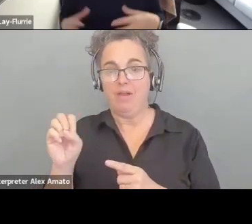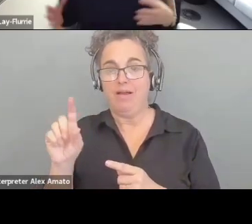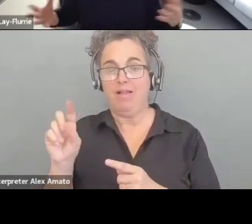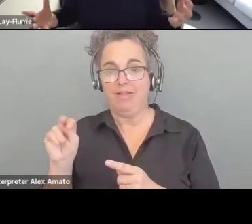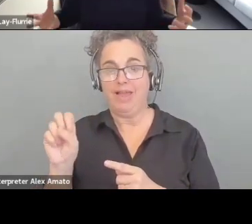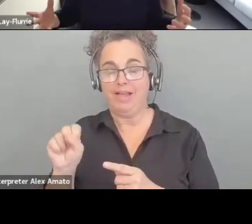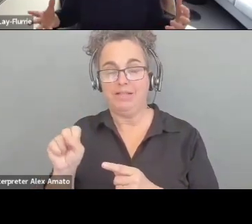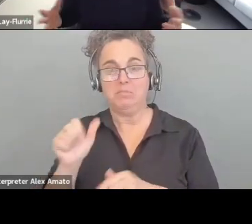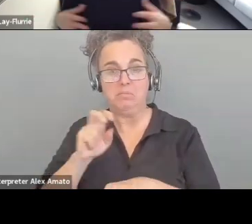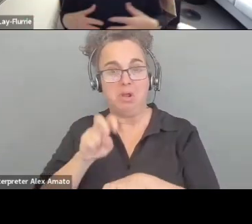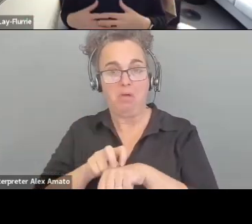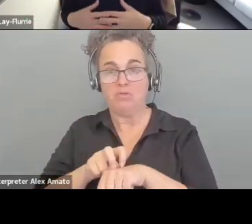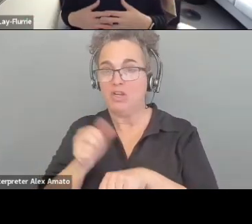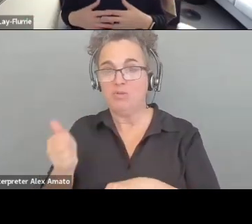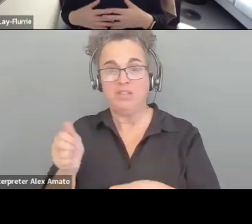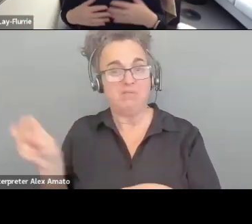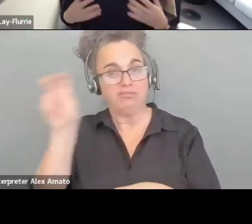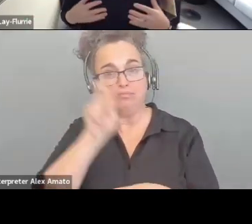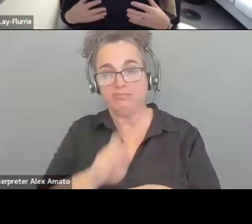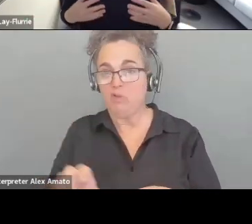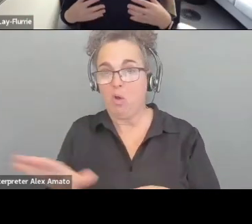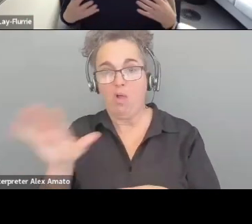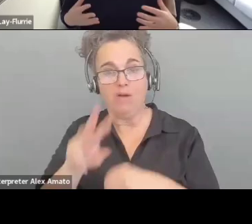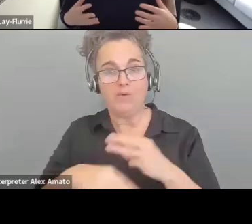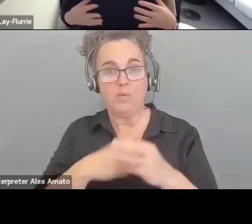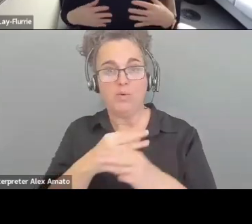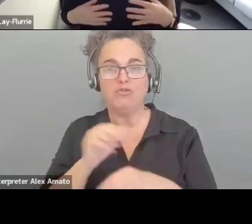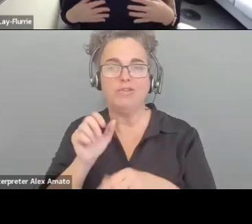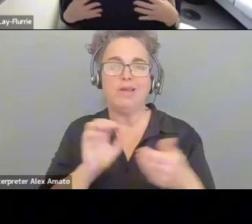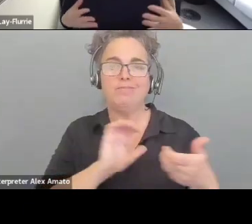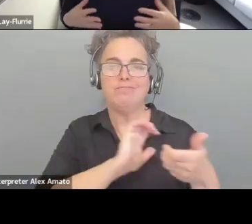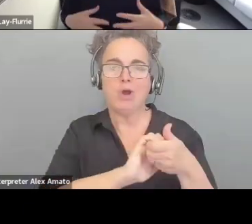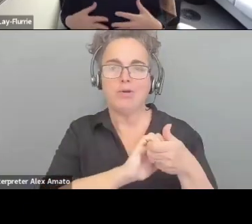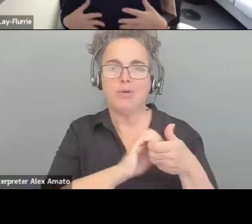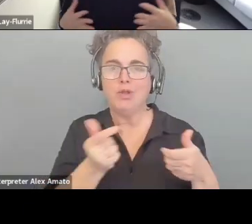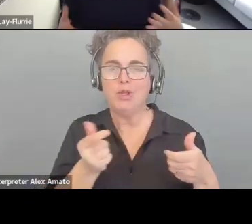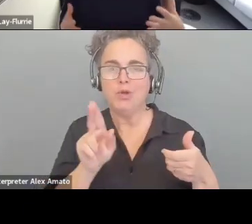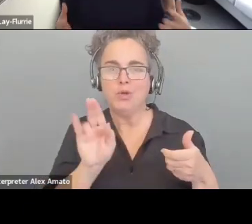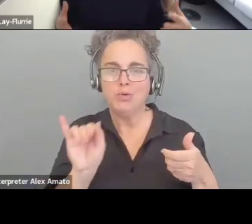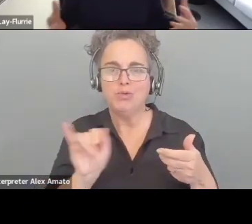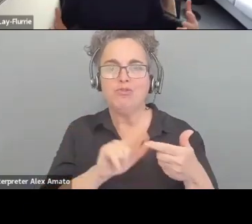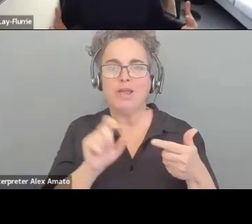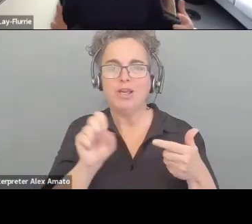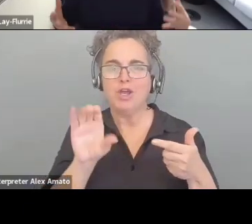She works all around the world. She partners with Gucci, Chanel, Vogue, and many, many more.